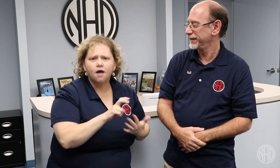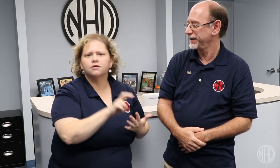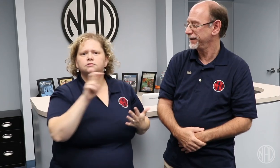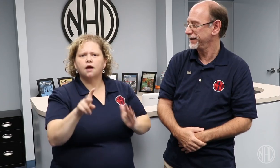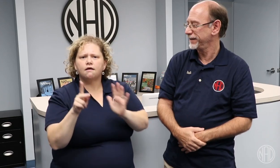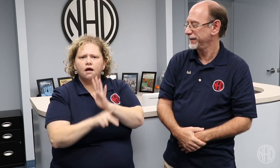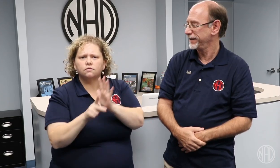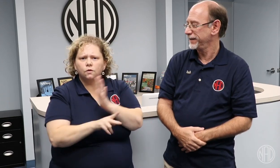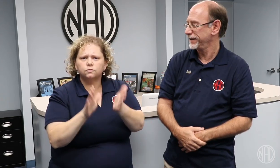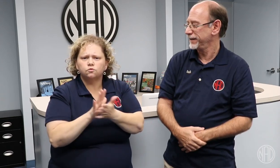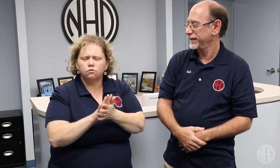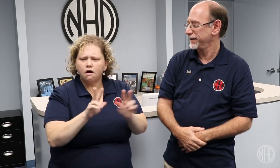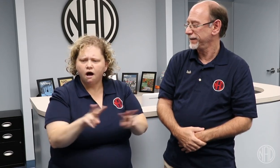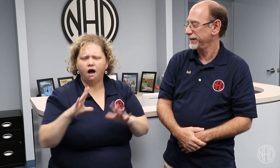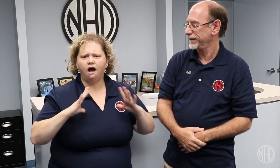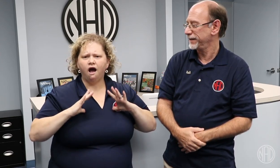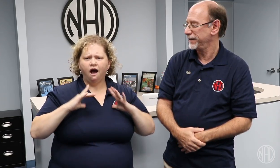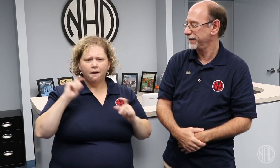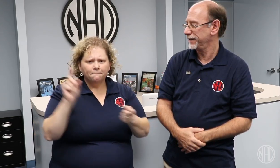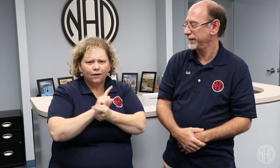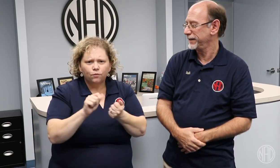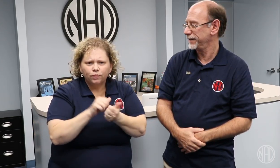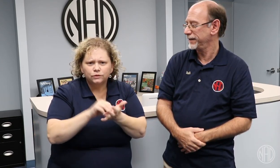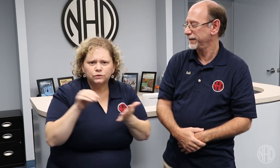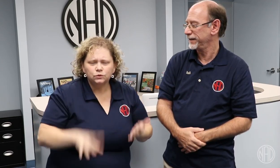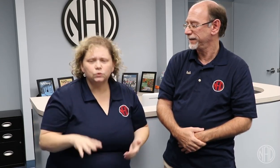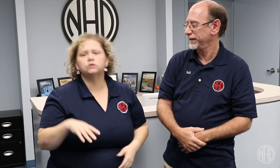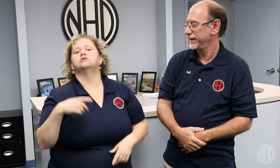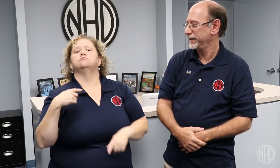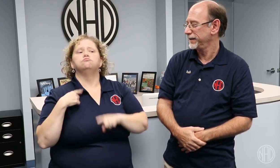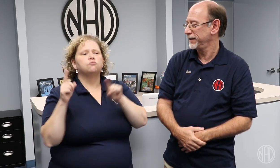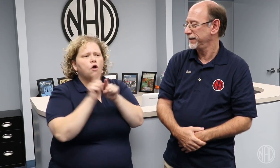and Kendall Demonstration Elementary School (KDES). It wonderful to meet with the students.